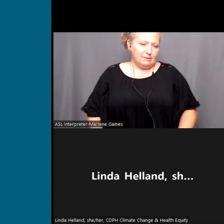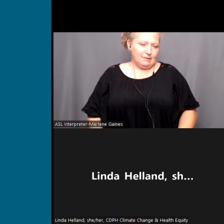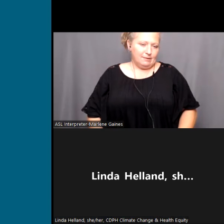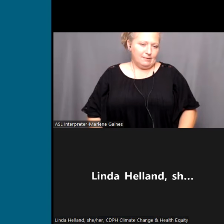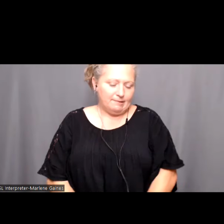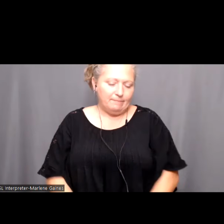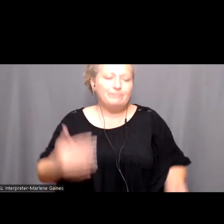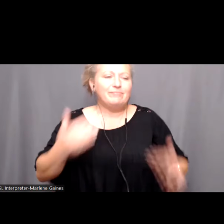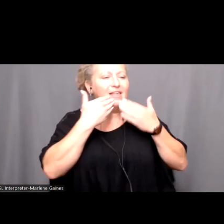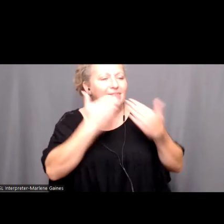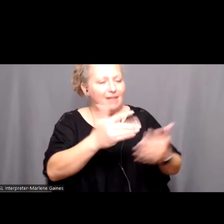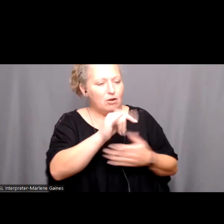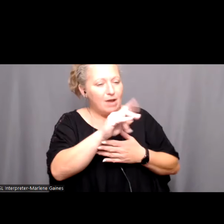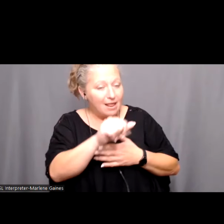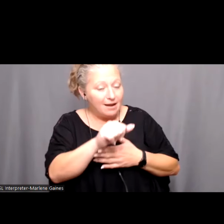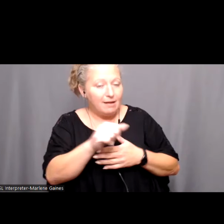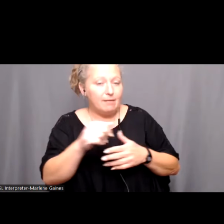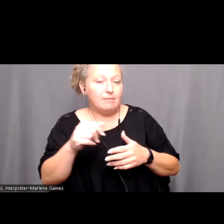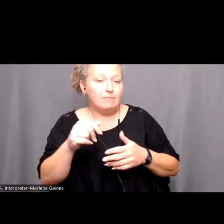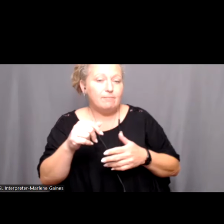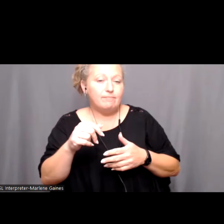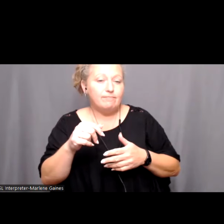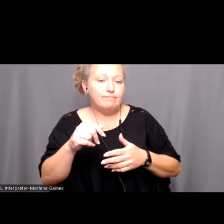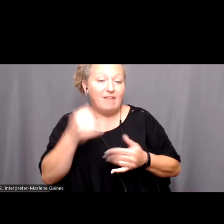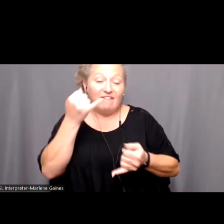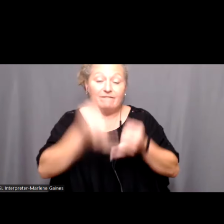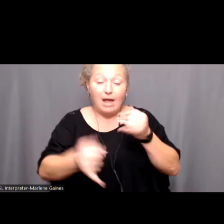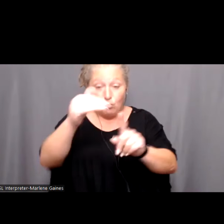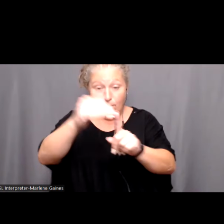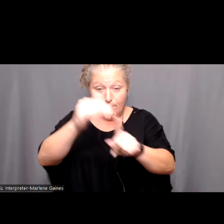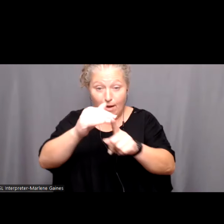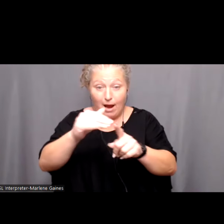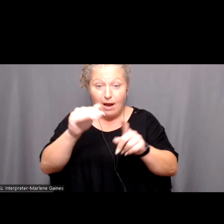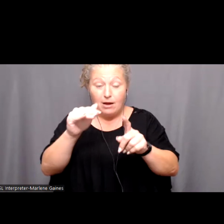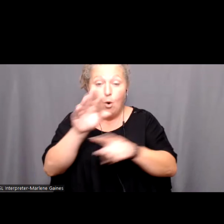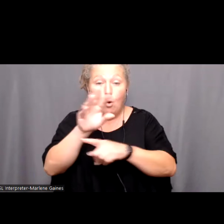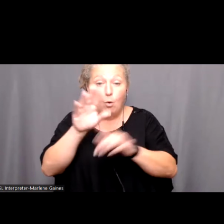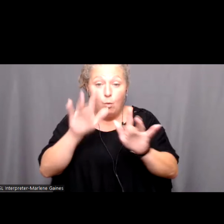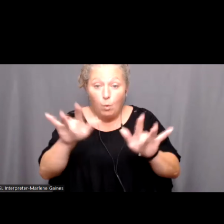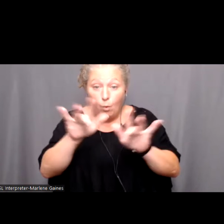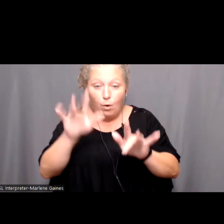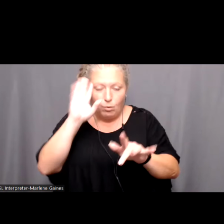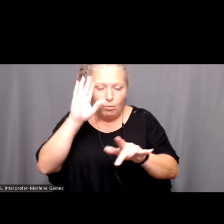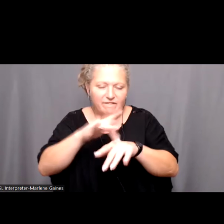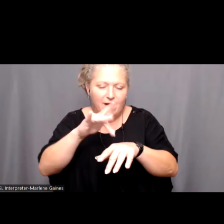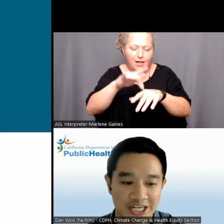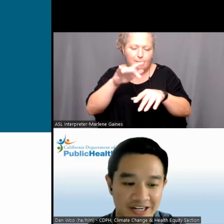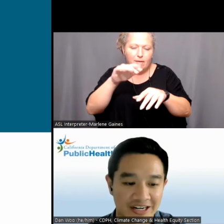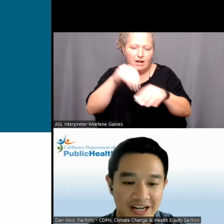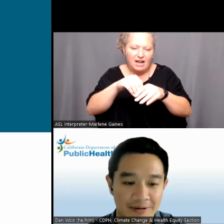Thank you, Linda. Just a final reminder, Recordings will be available in the chat link that we shared.